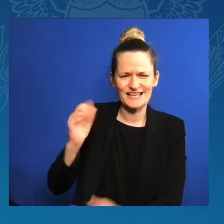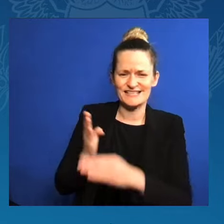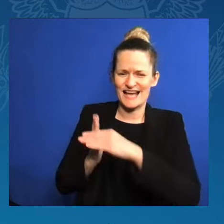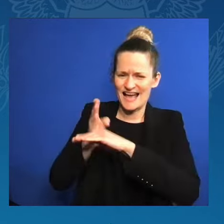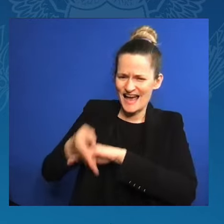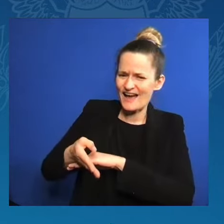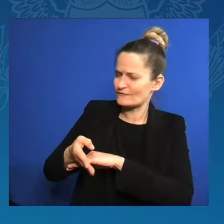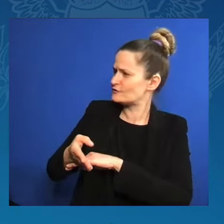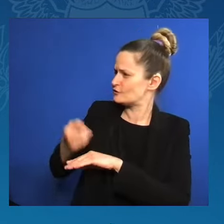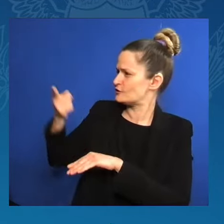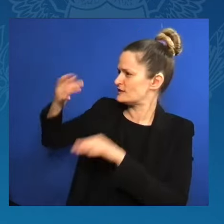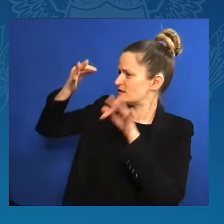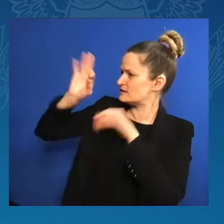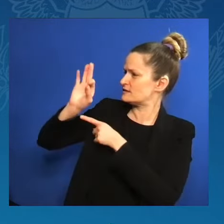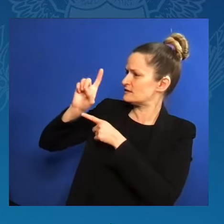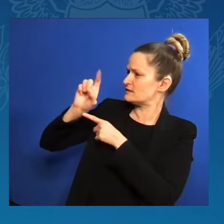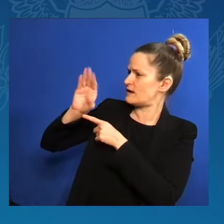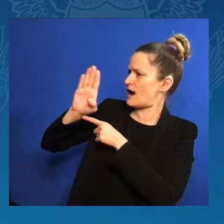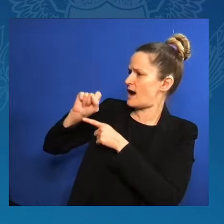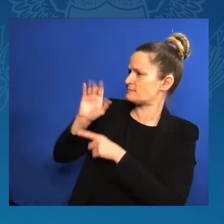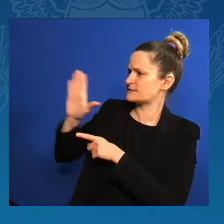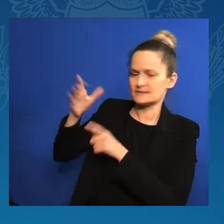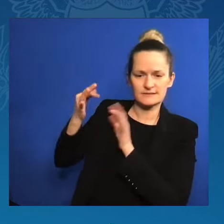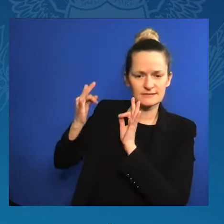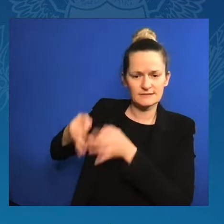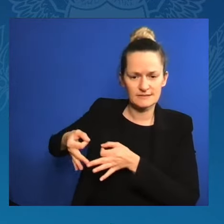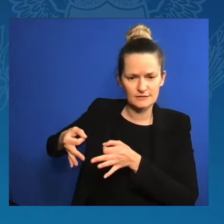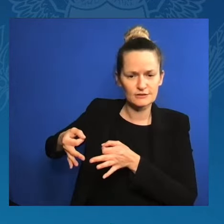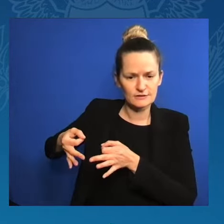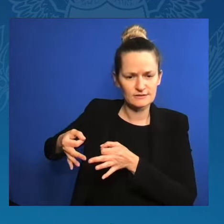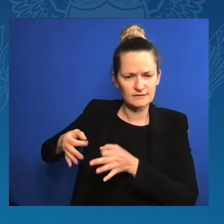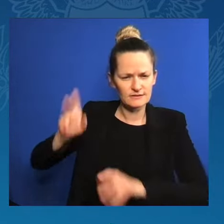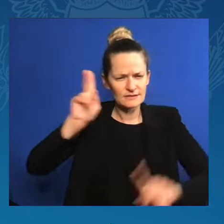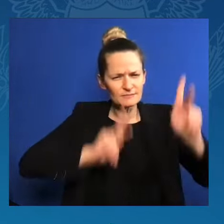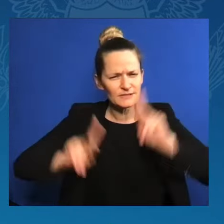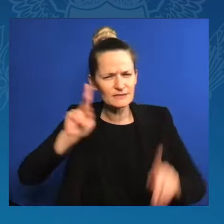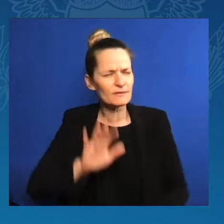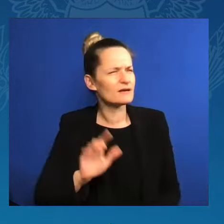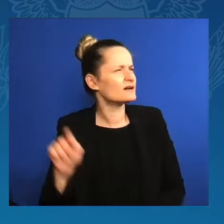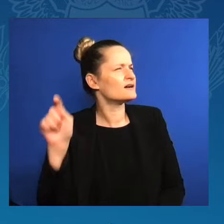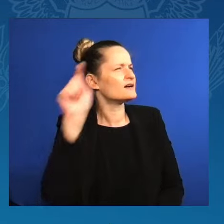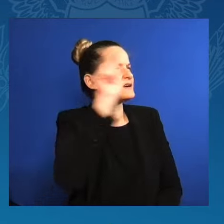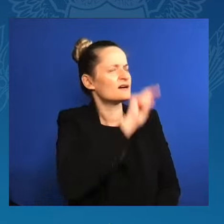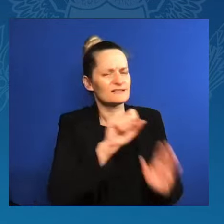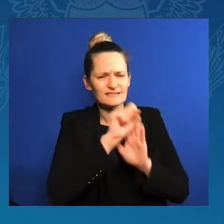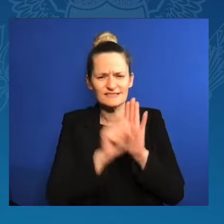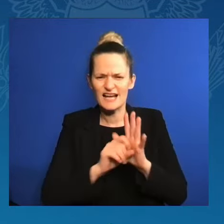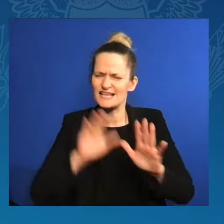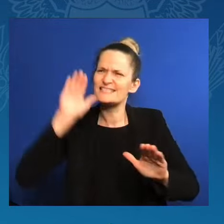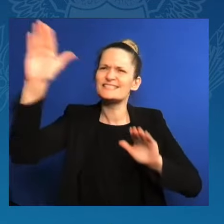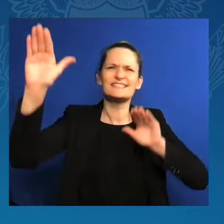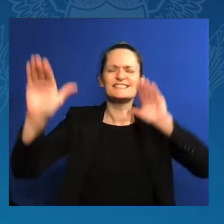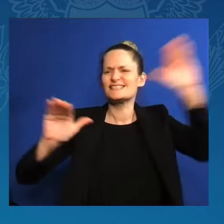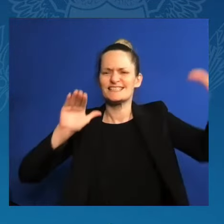are making their voices heard. For example, in Florida and Ohio, folks are collecting signatures and registering people